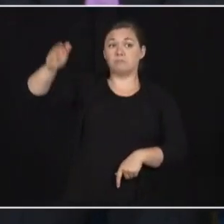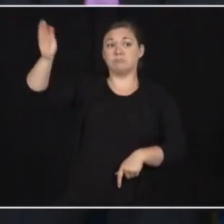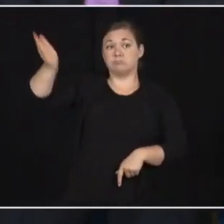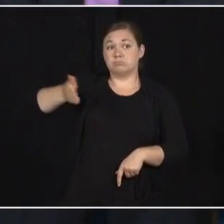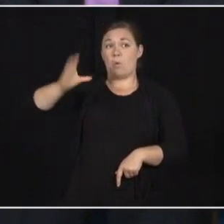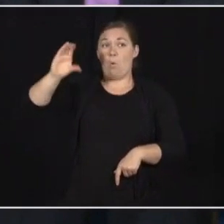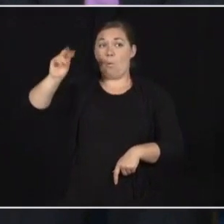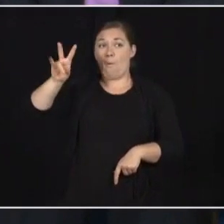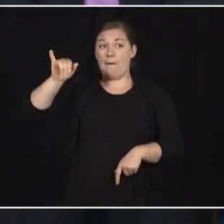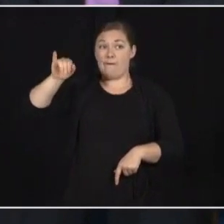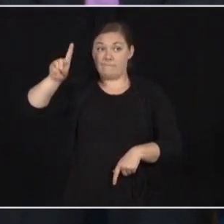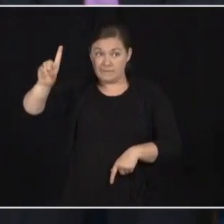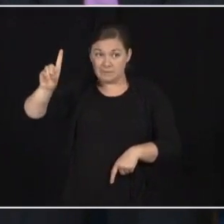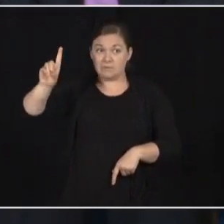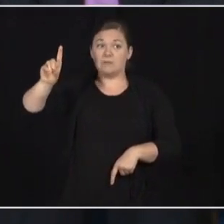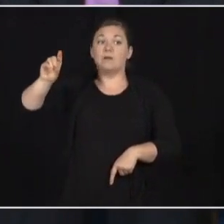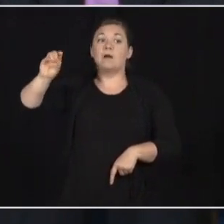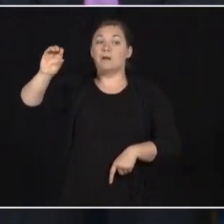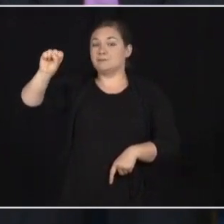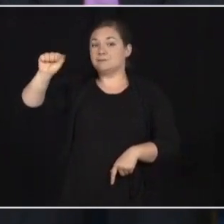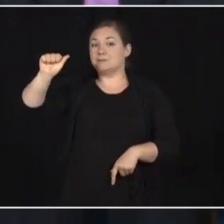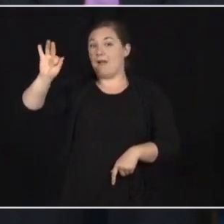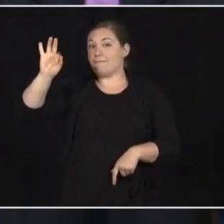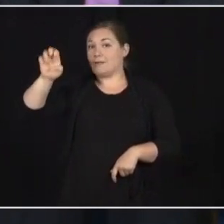safety.